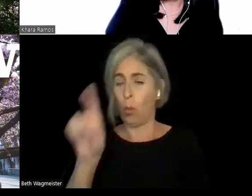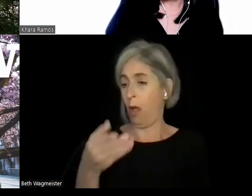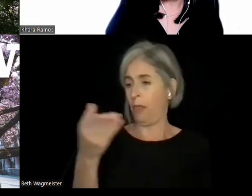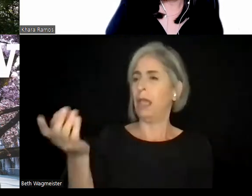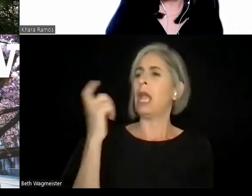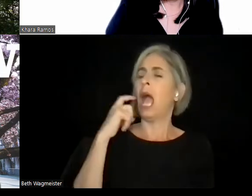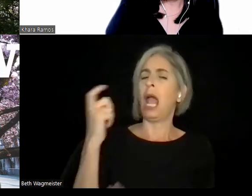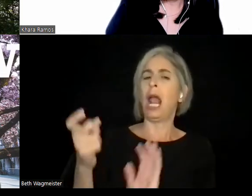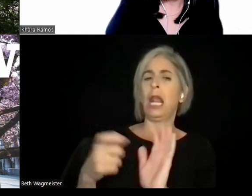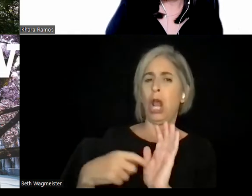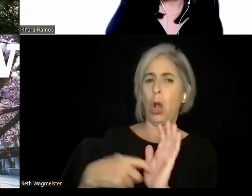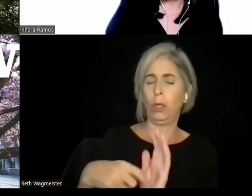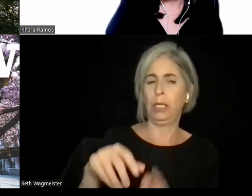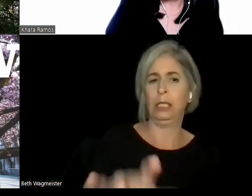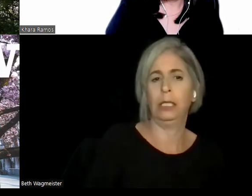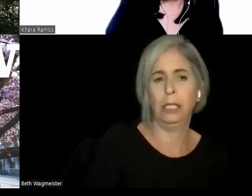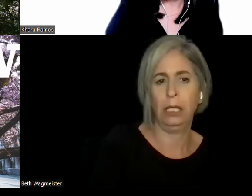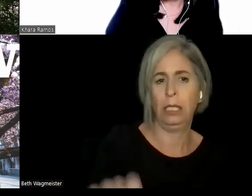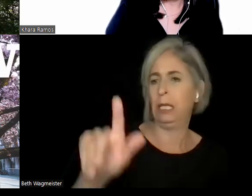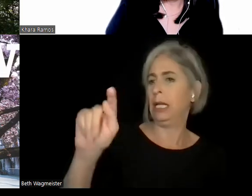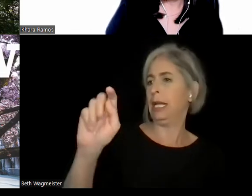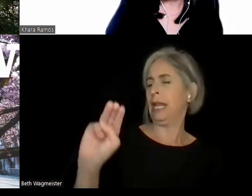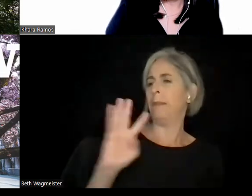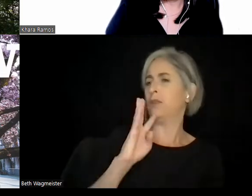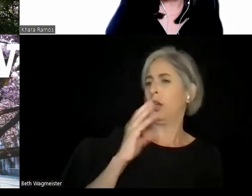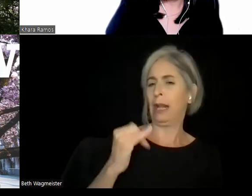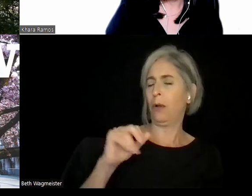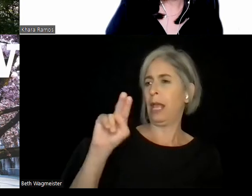neurotechnology at the University of Washington?